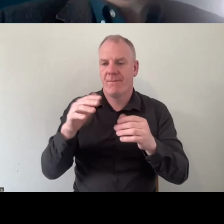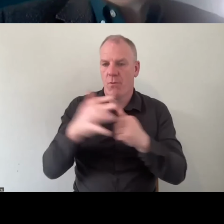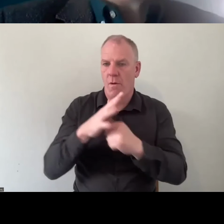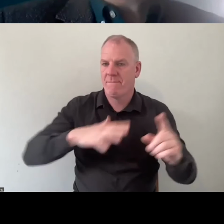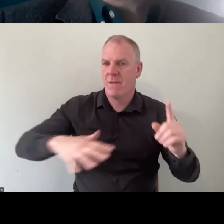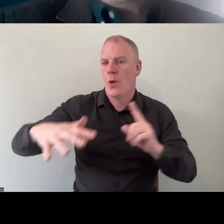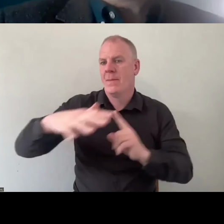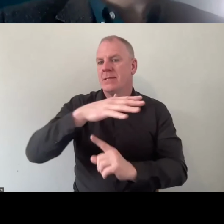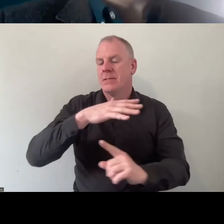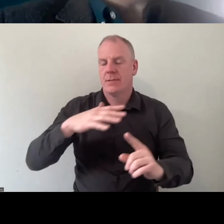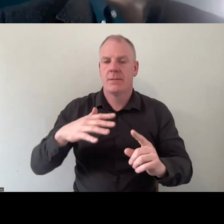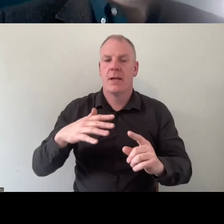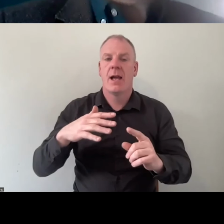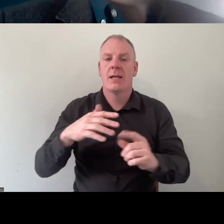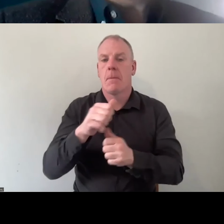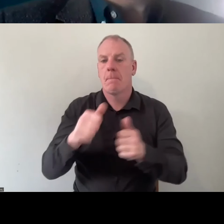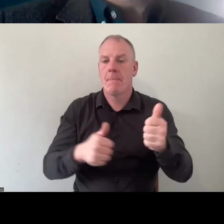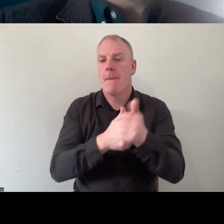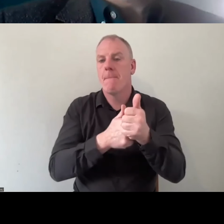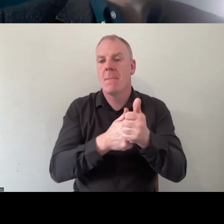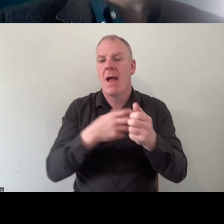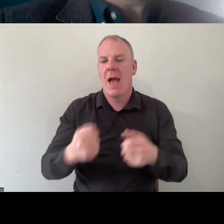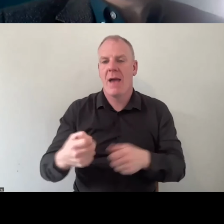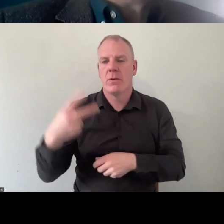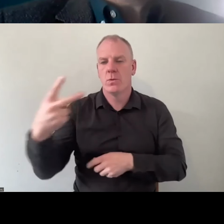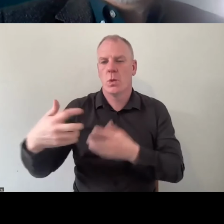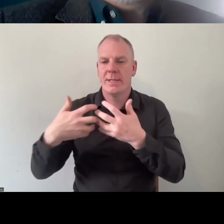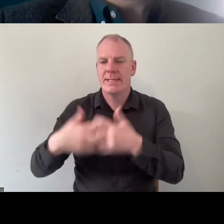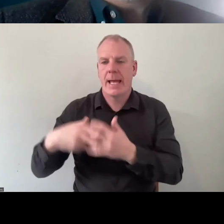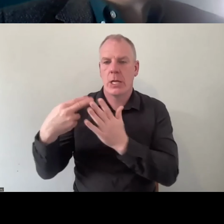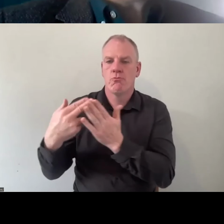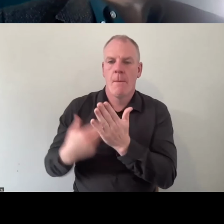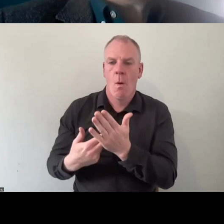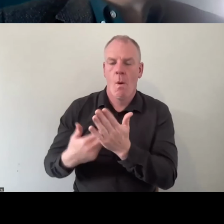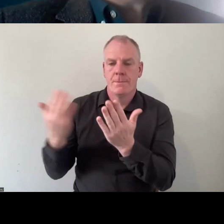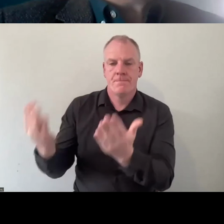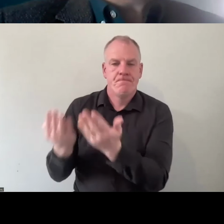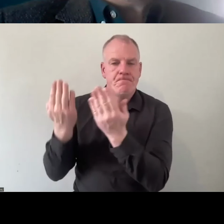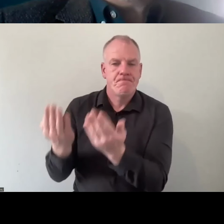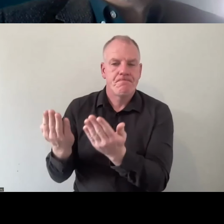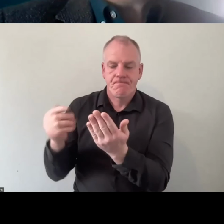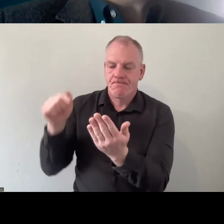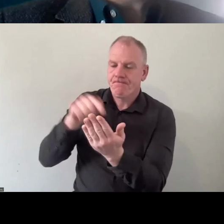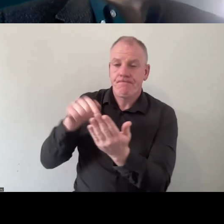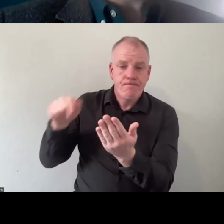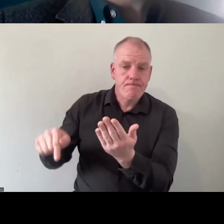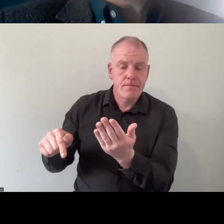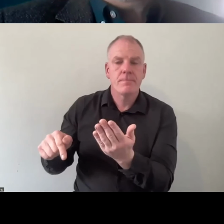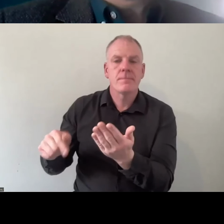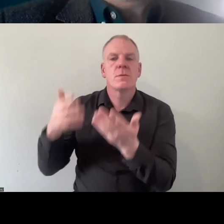and underneath that are two technical reports that give the finer detail